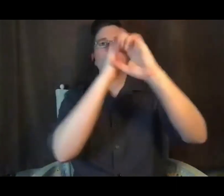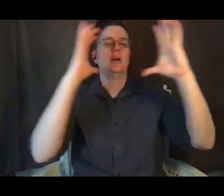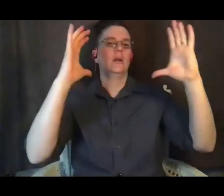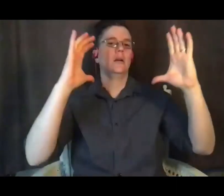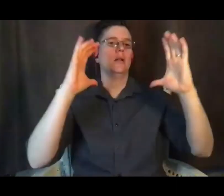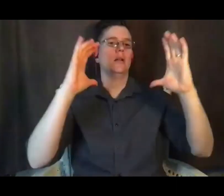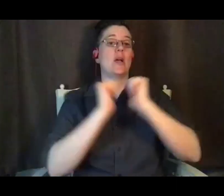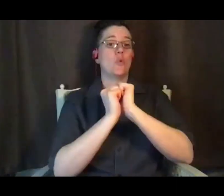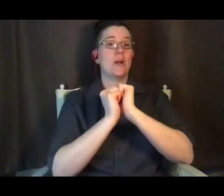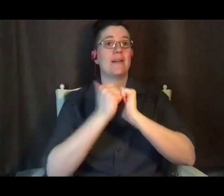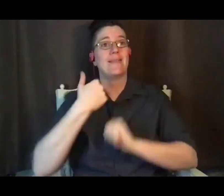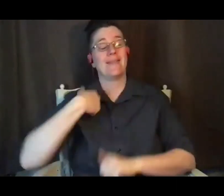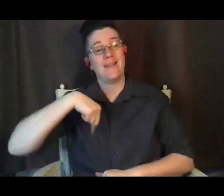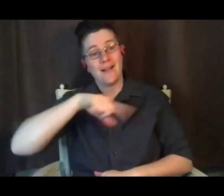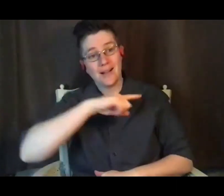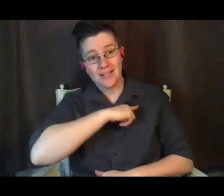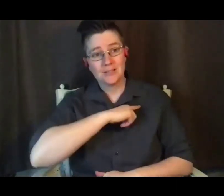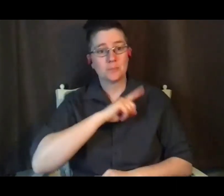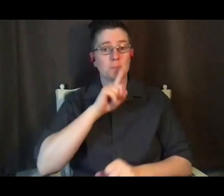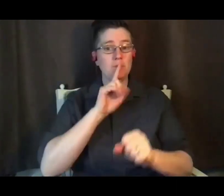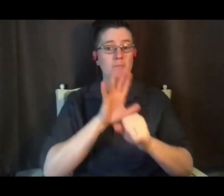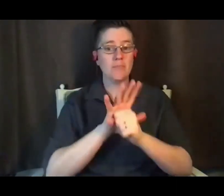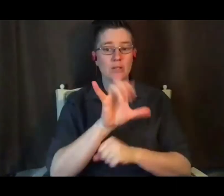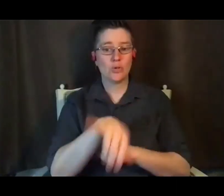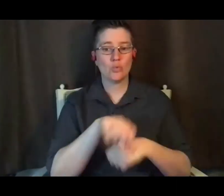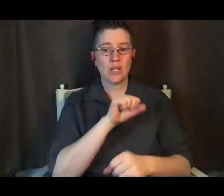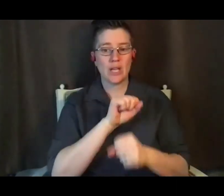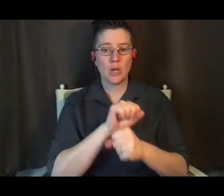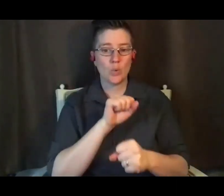us committed to doing that work into staying in it that we will